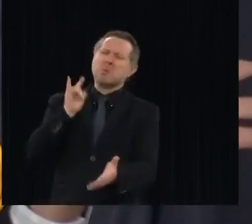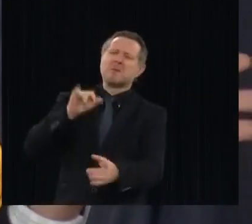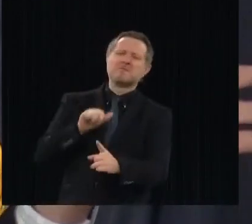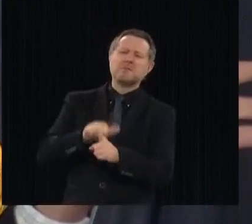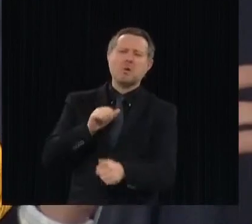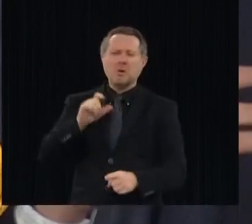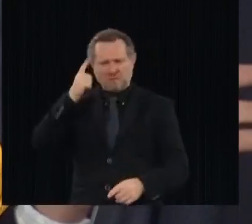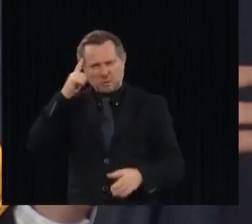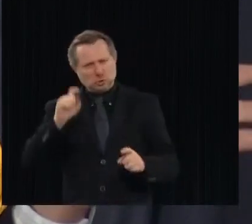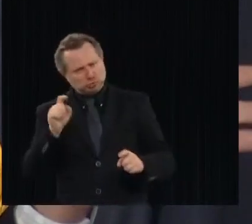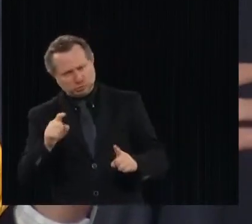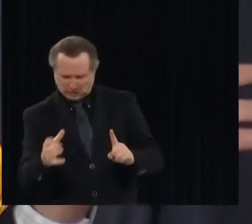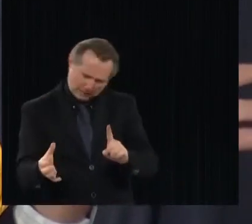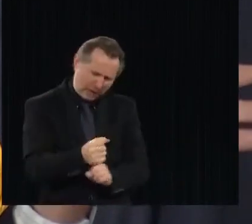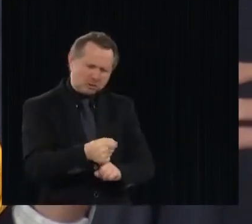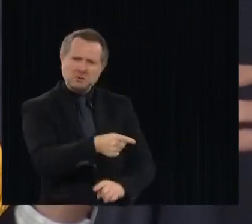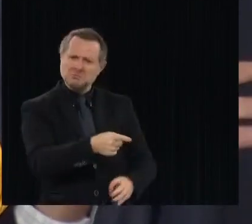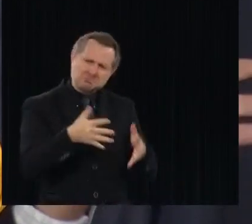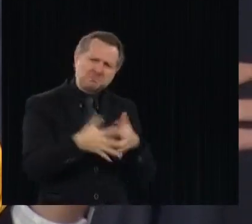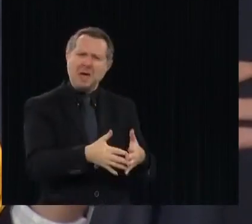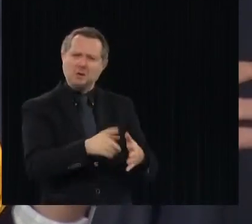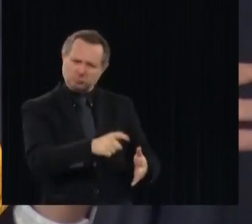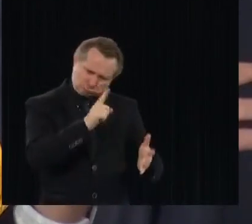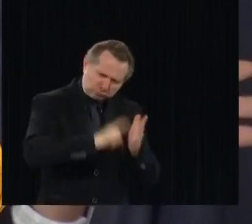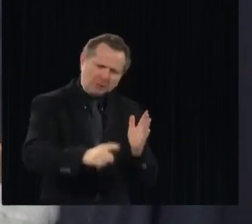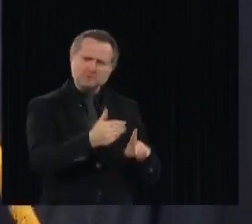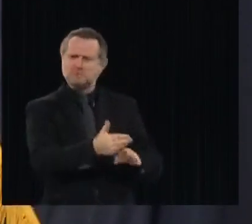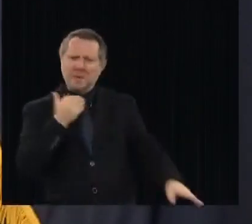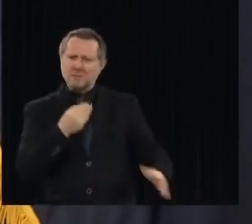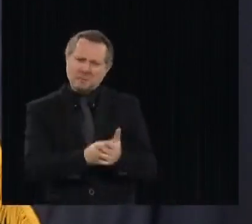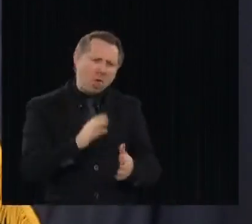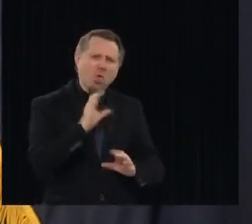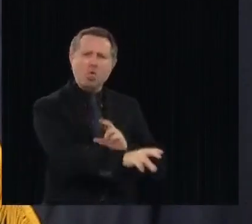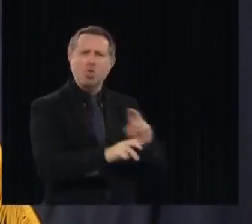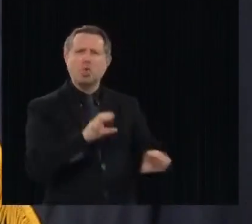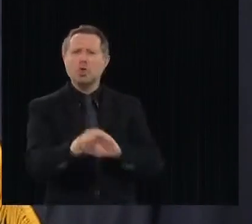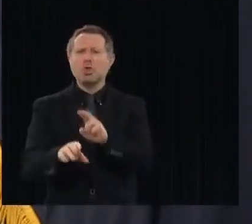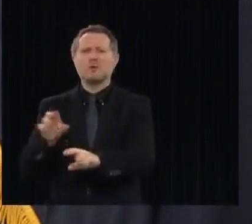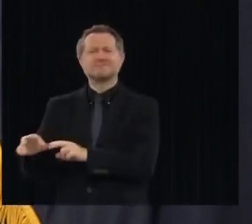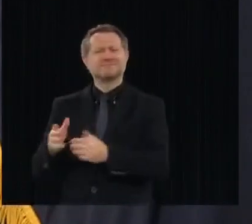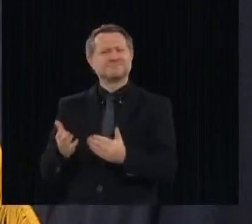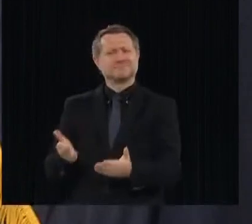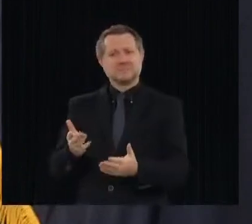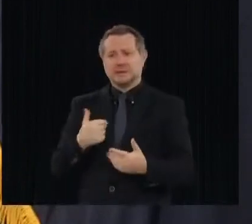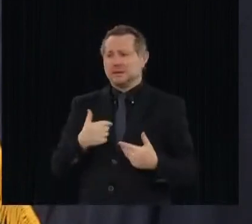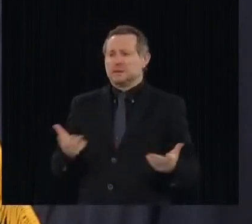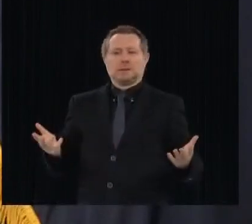CHECK AND HE DIDN'T QUALIFY. IT WAS A FRAUD.